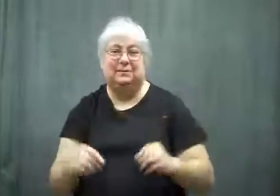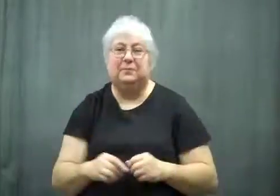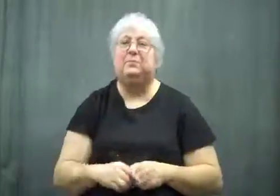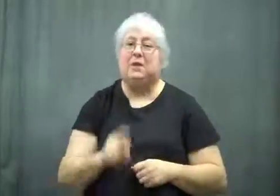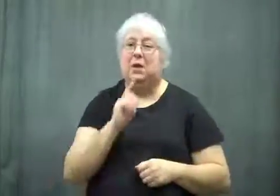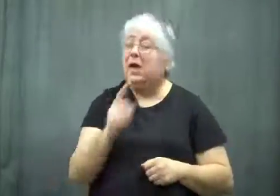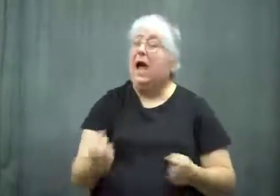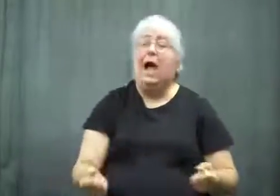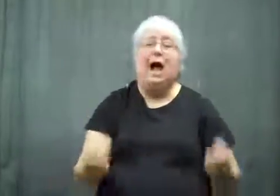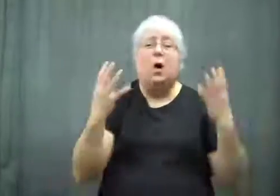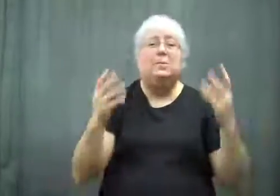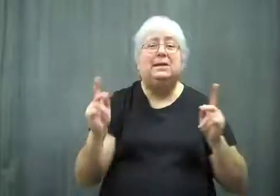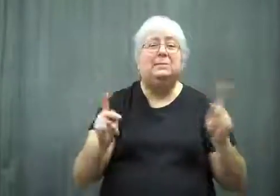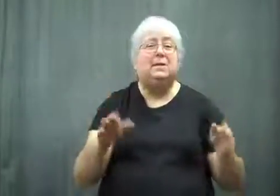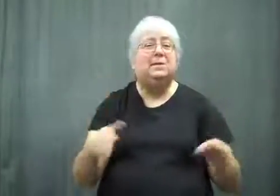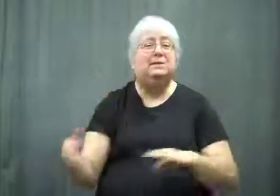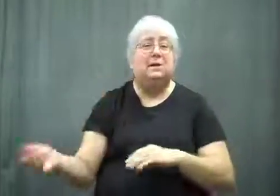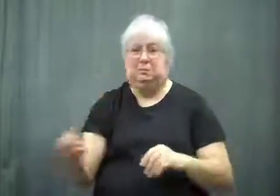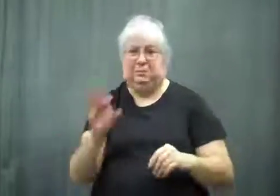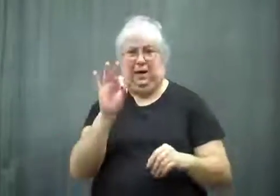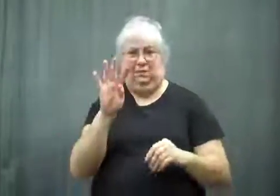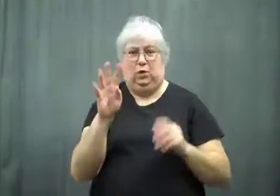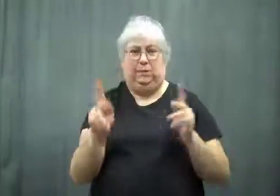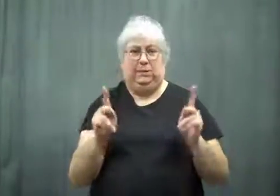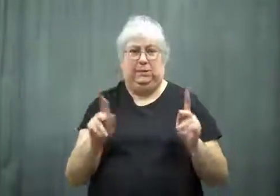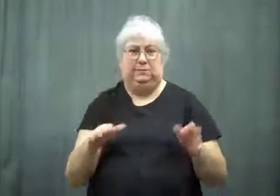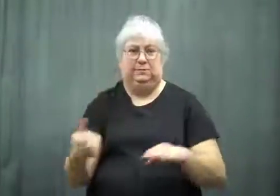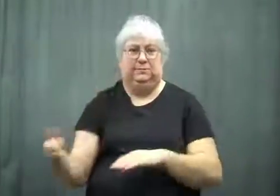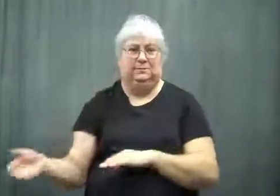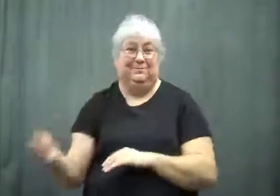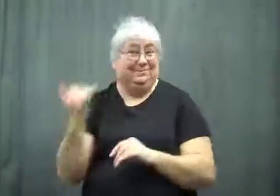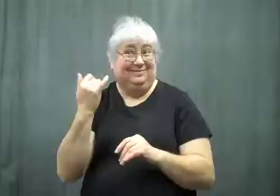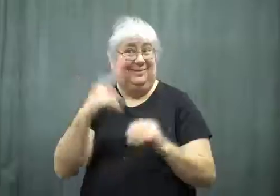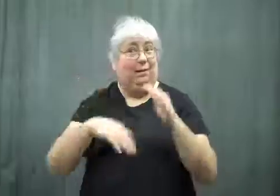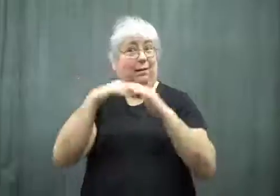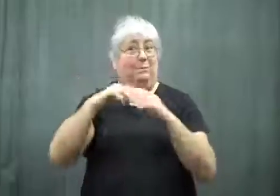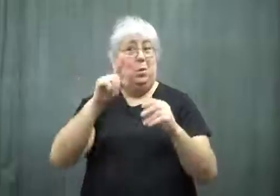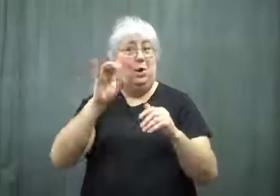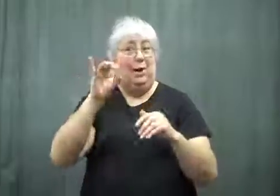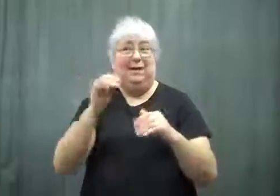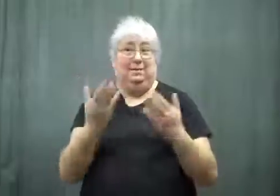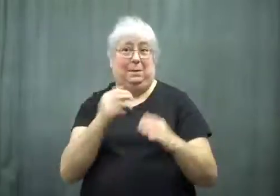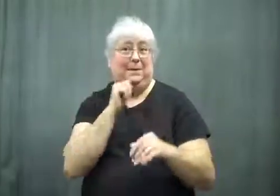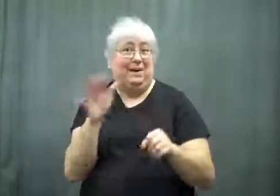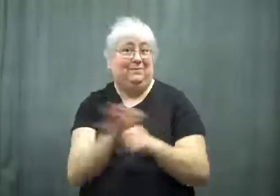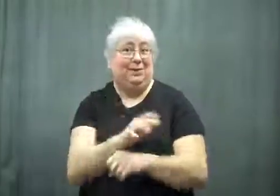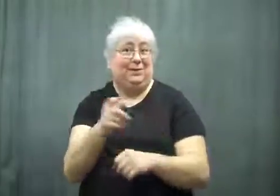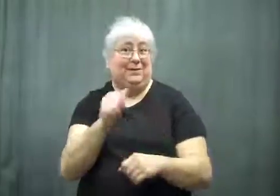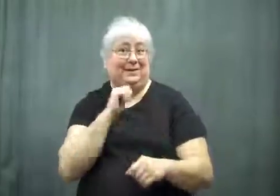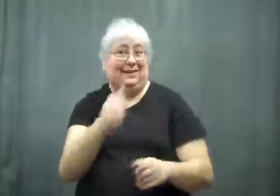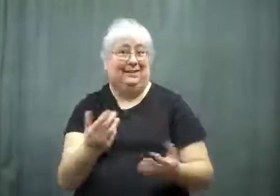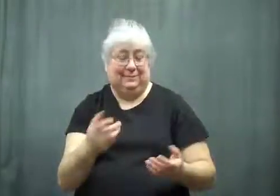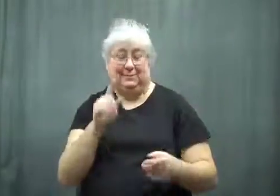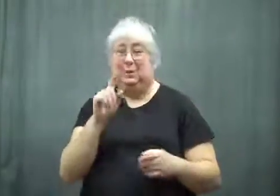94 people died, and the hospital was probably not at its capacity of 180.